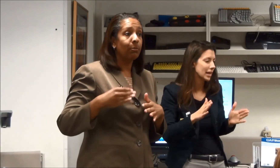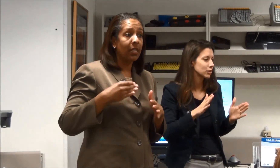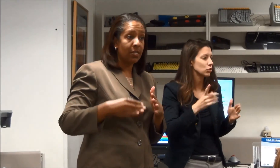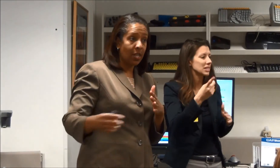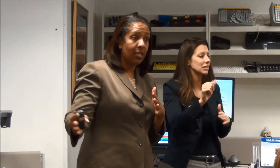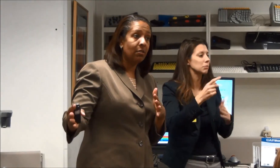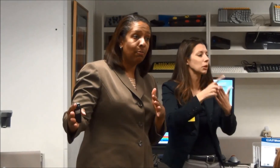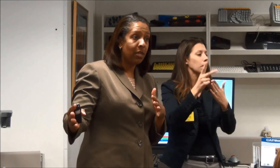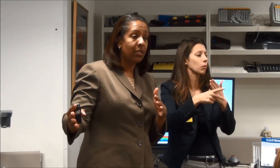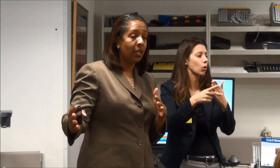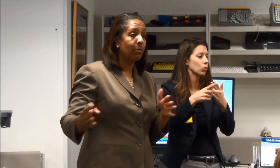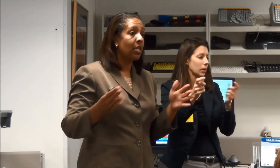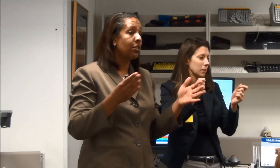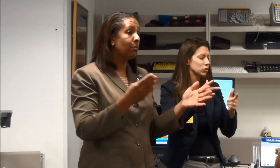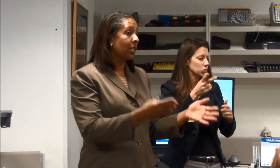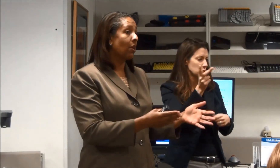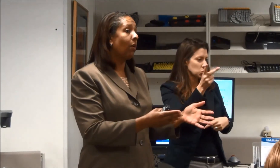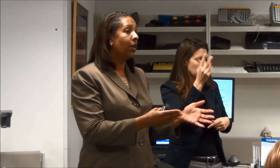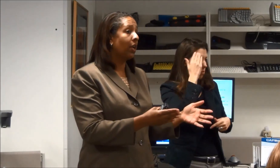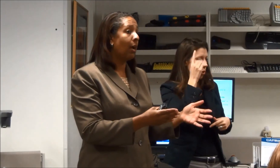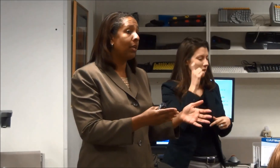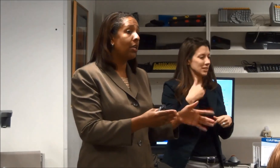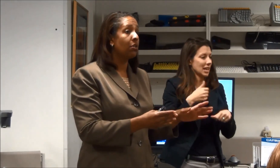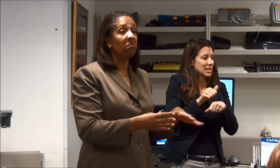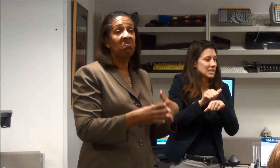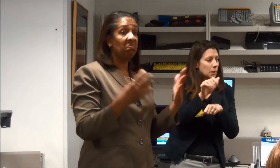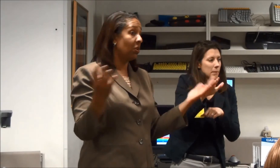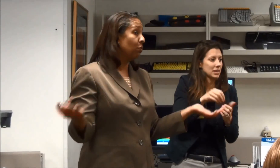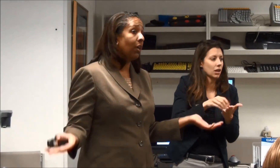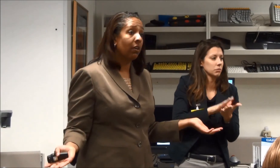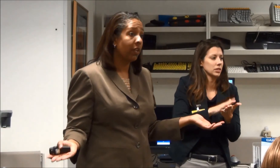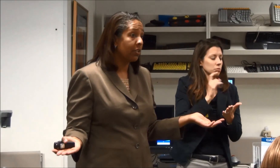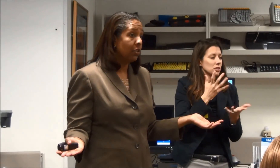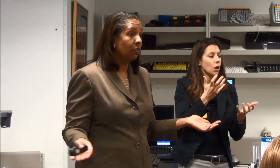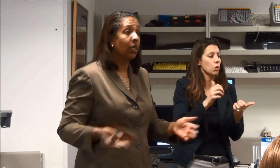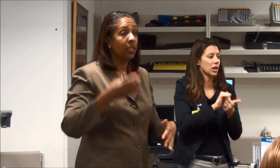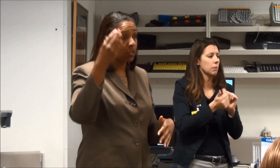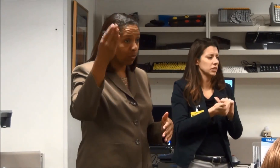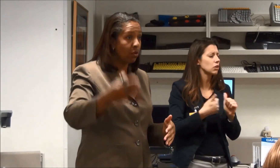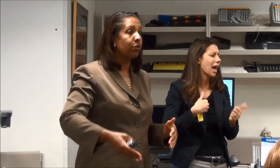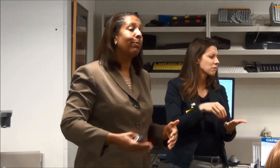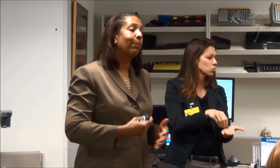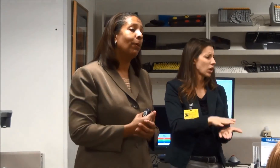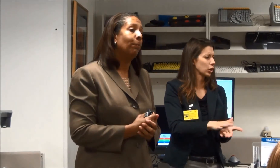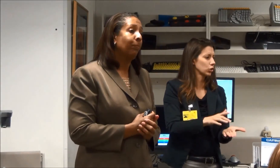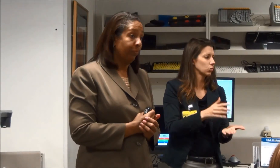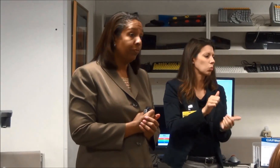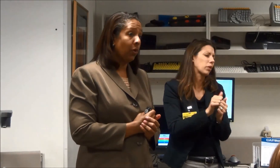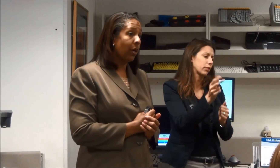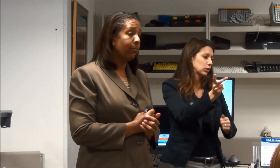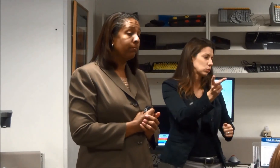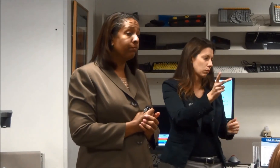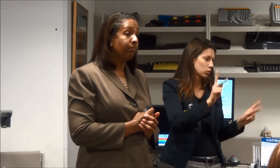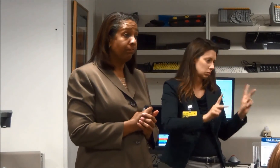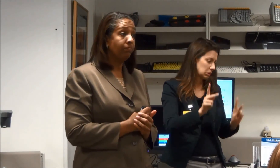manager, because I submitted documentation because I wanted accommodation, there is a record of that too, at least with those people.